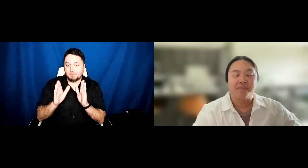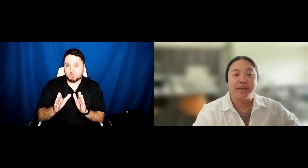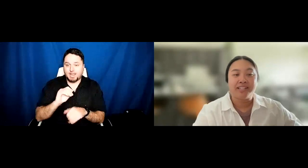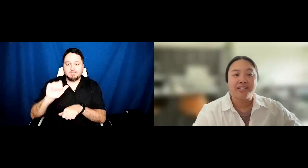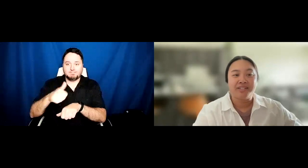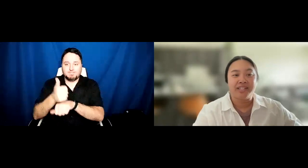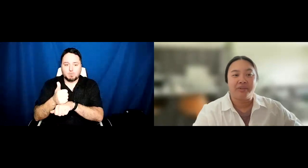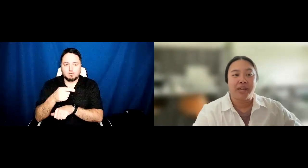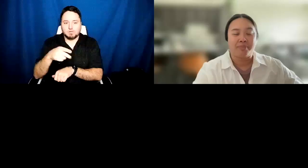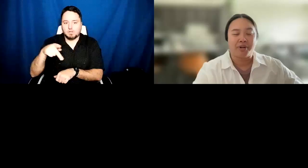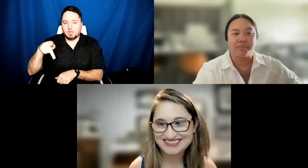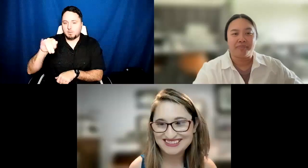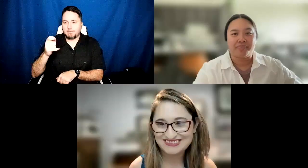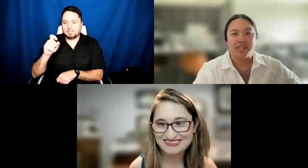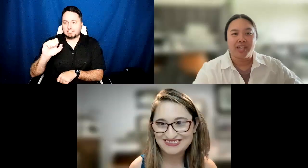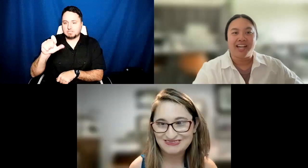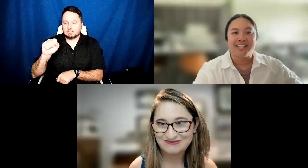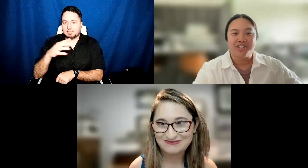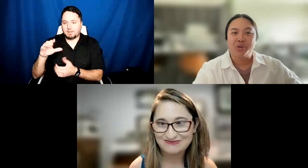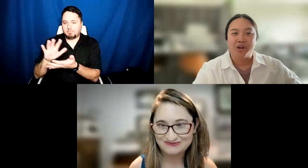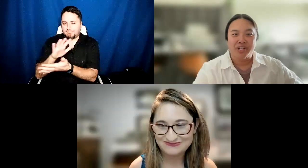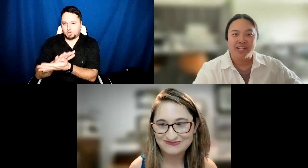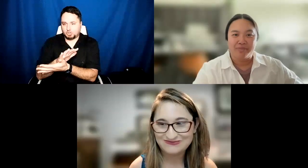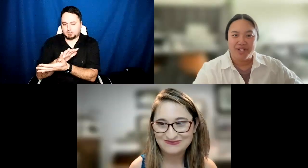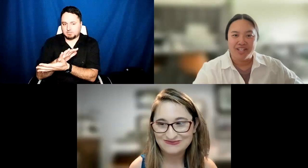of Pixels n Paper, a digital marketing company